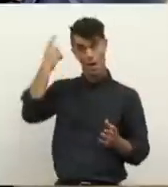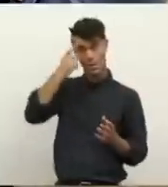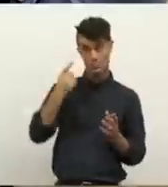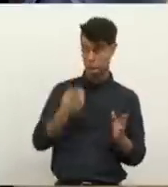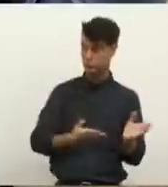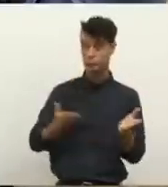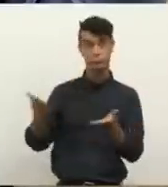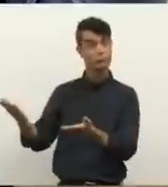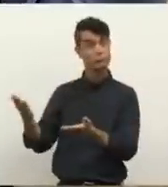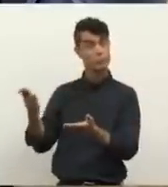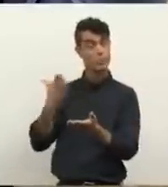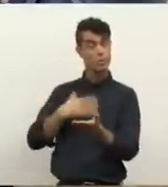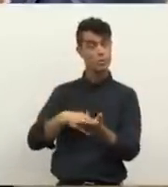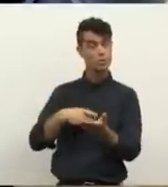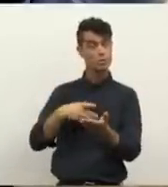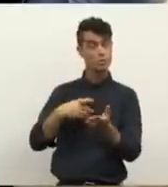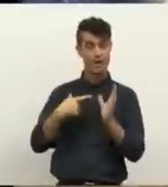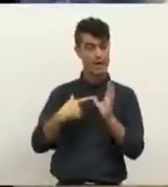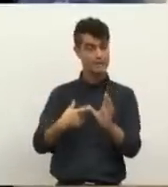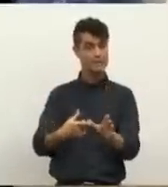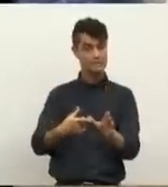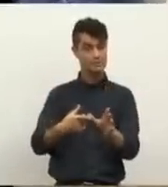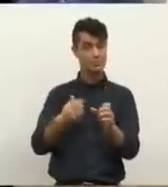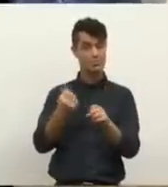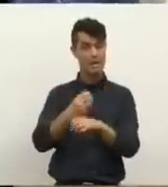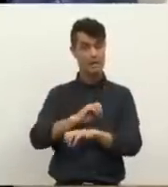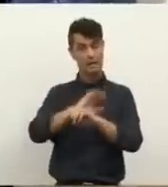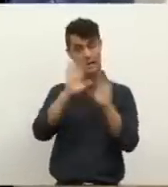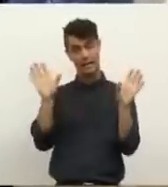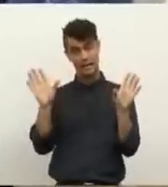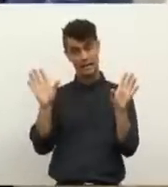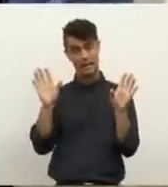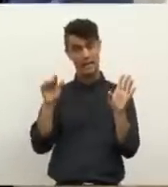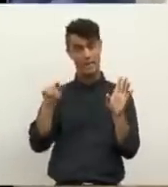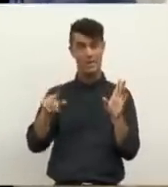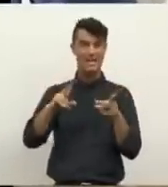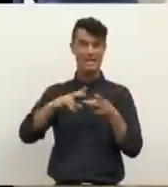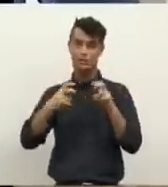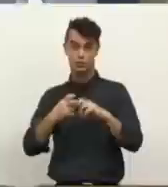to kind of clear up some of those issues. I can but it's complex.